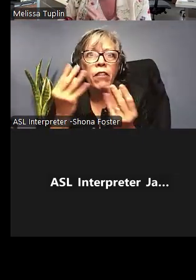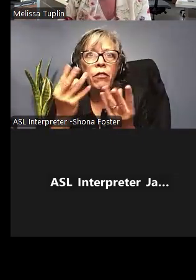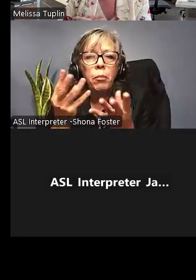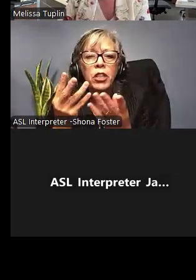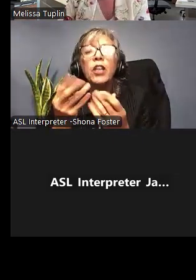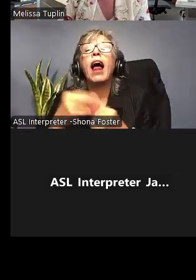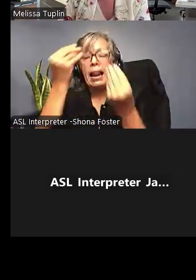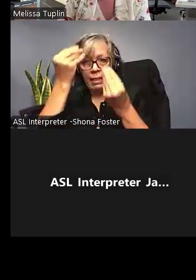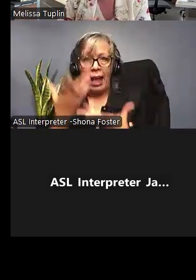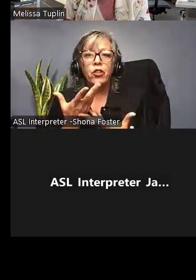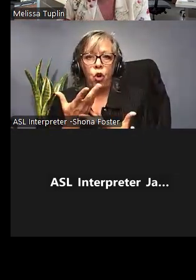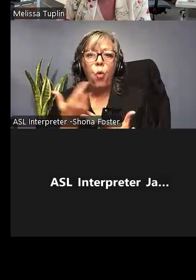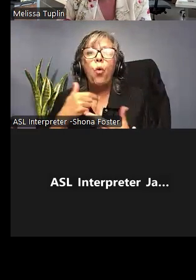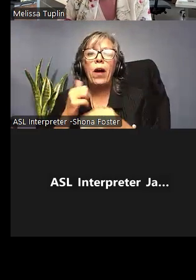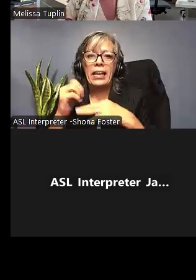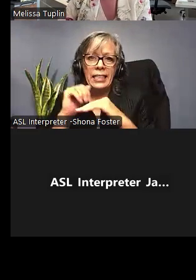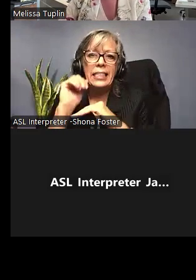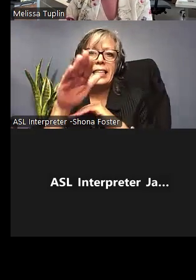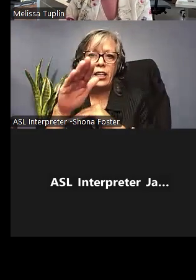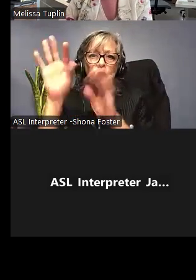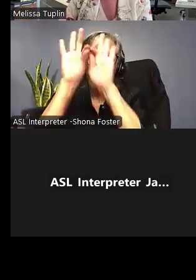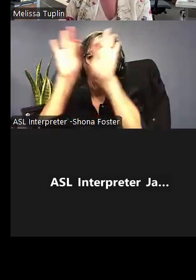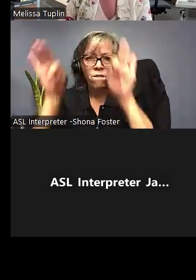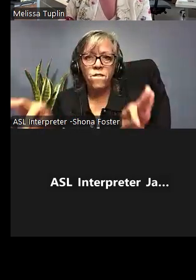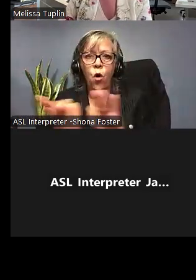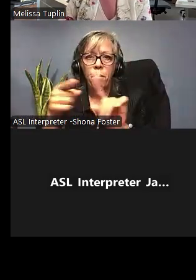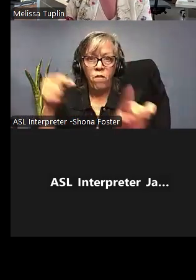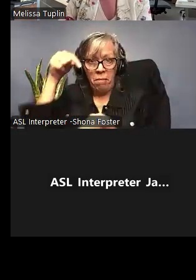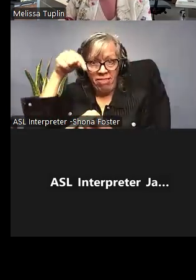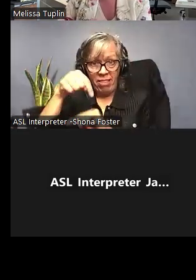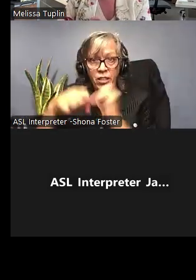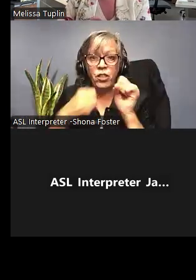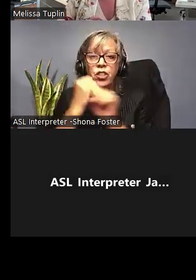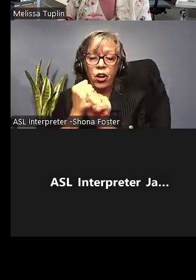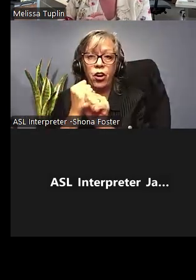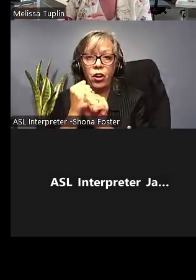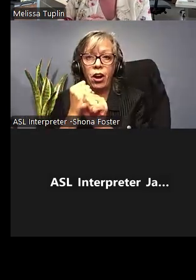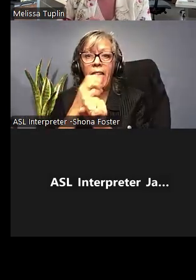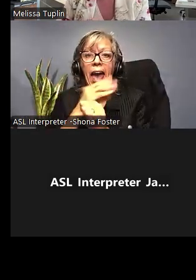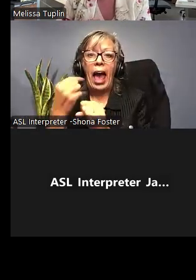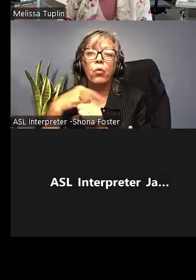us know and we can send you a copy of the one from this year. A new version will be created for your